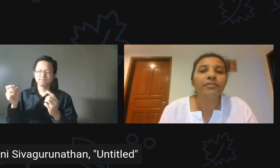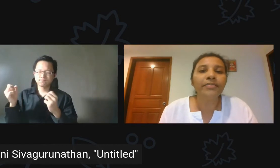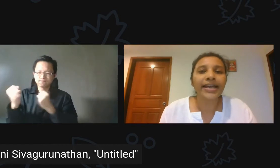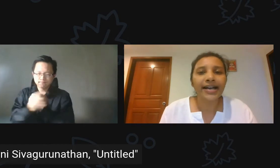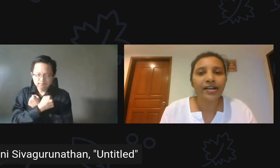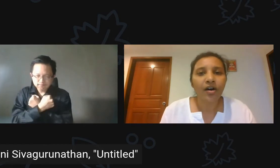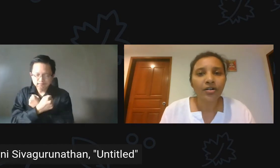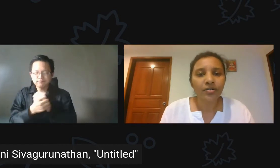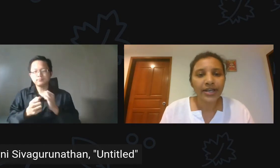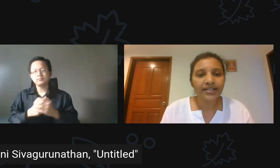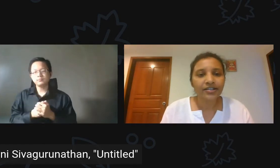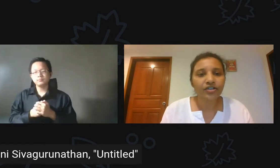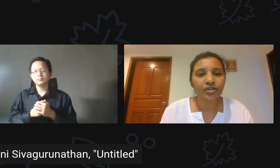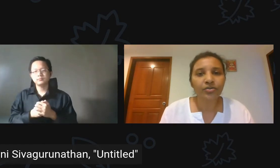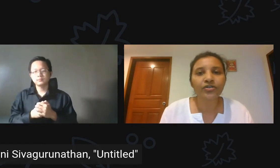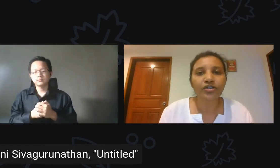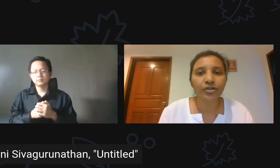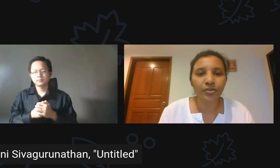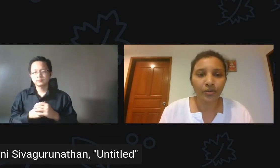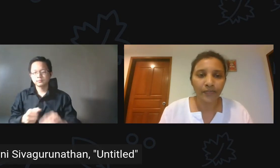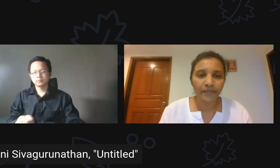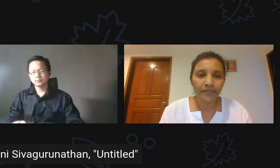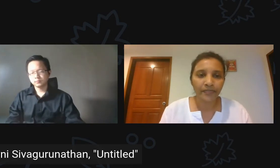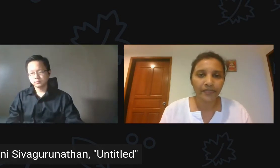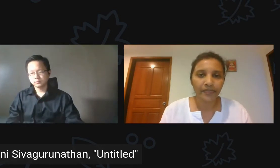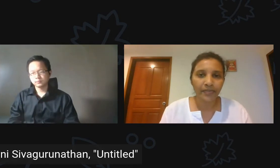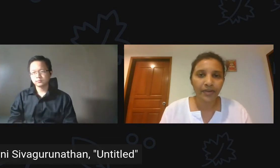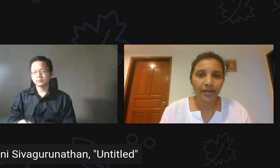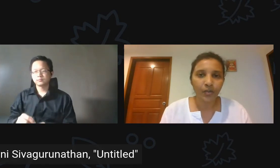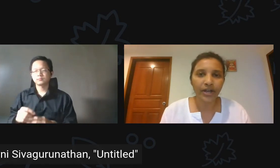May I always choose you